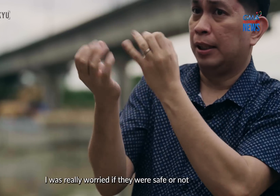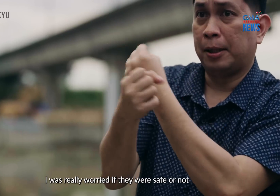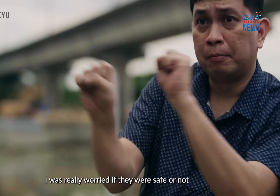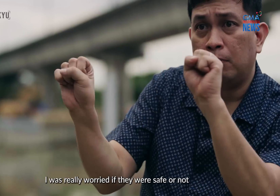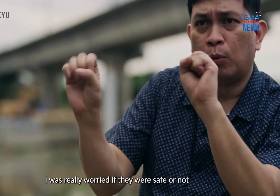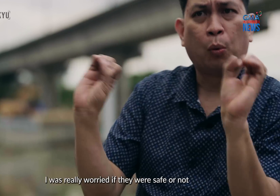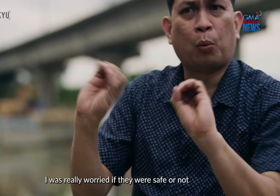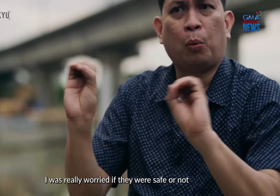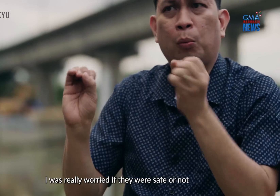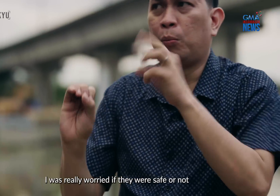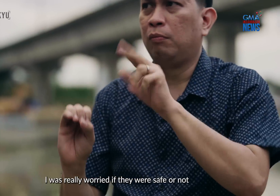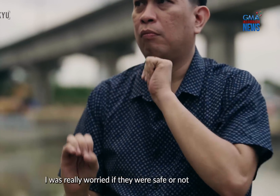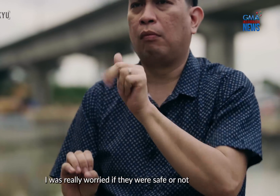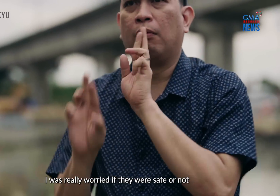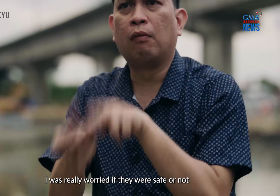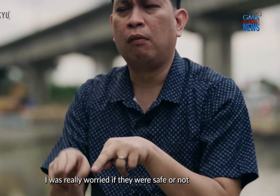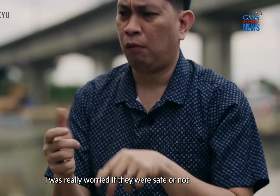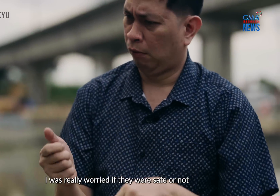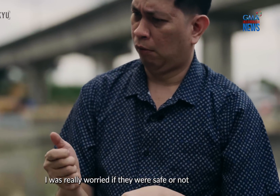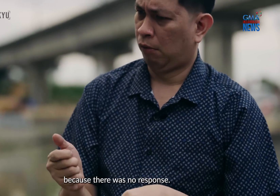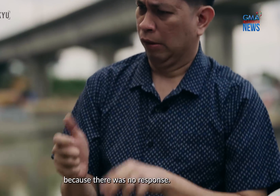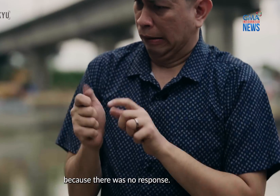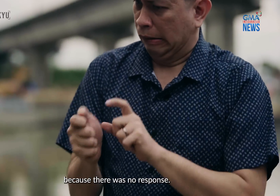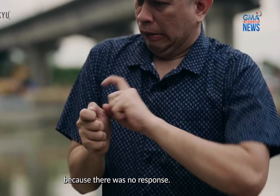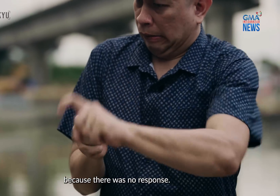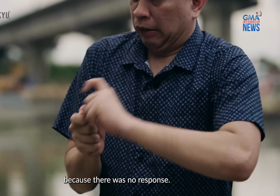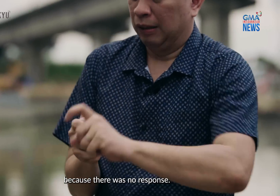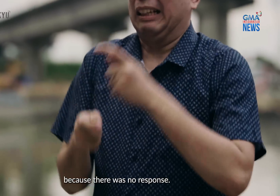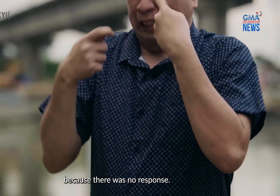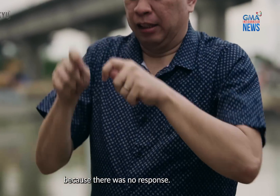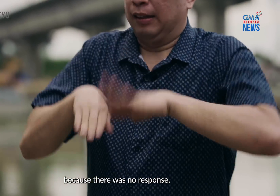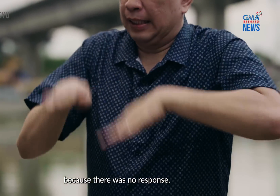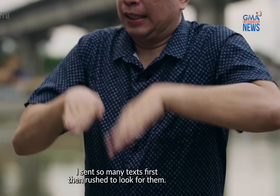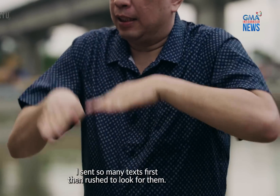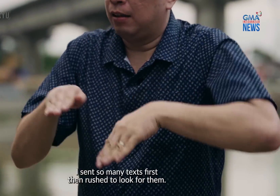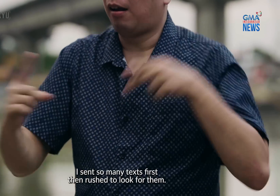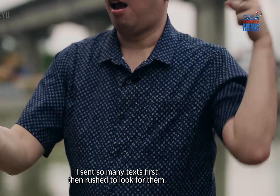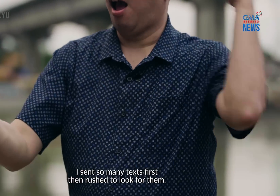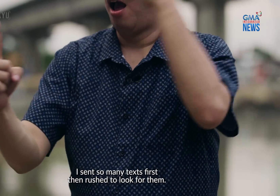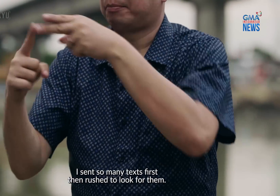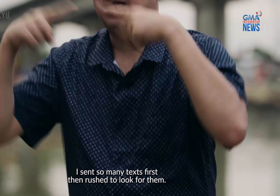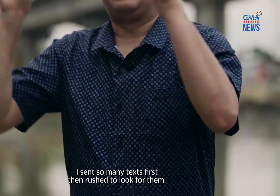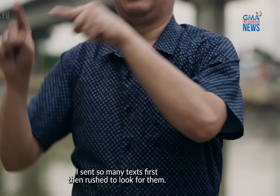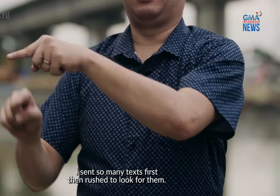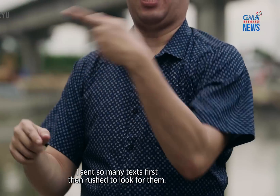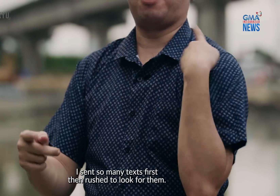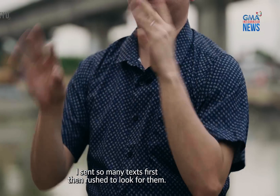[JEROME] I texted my family but no one replied. No one replied.